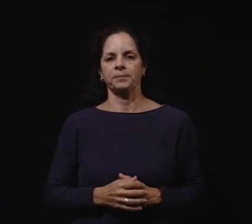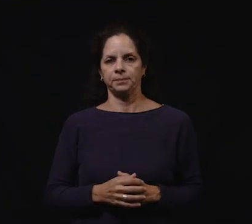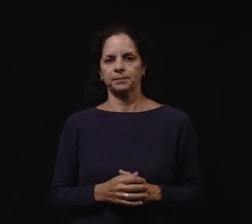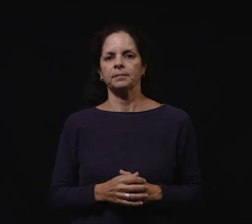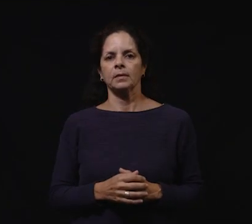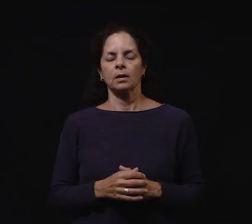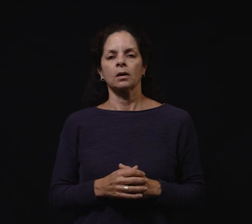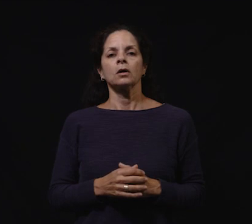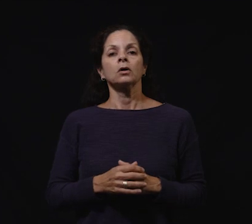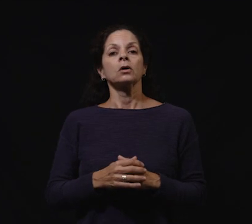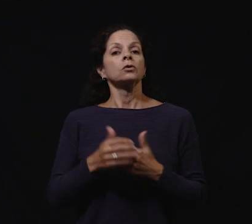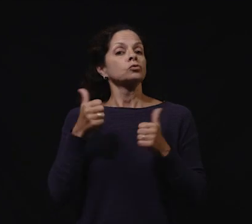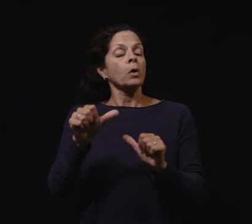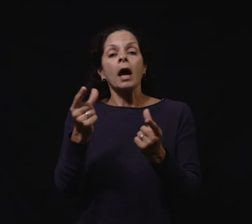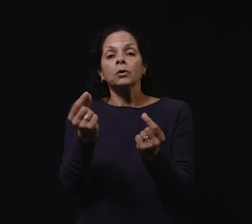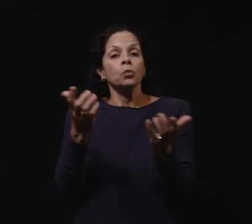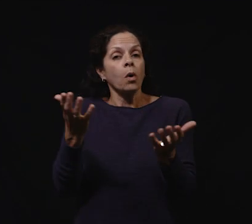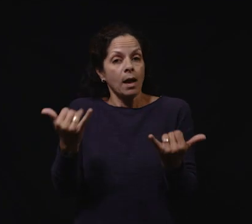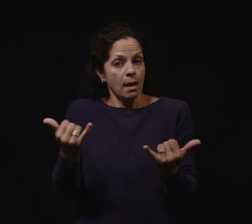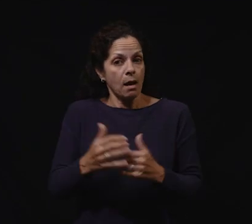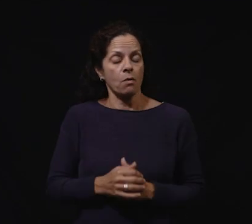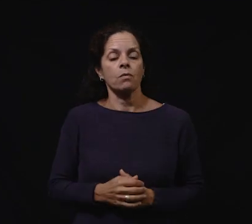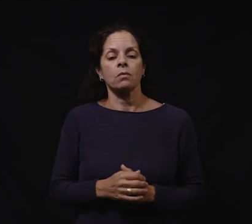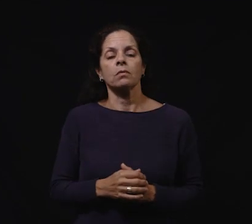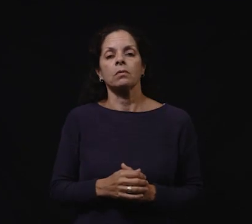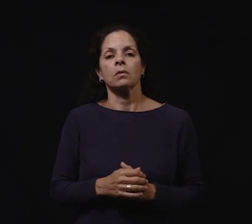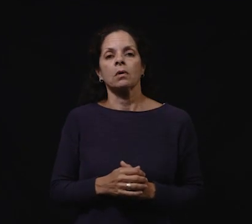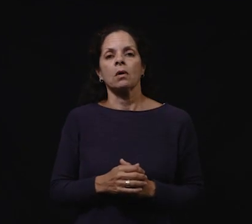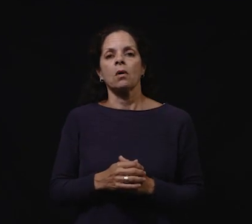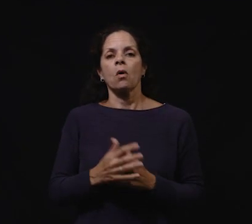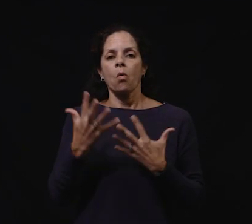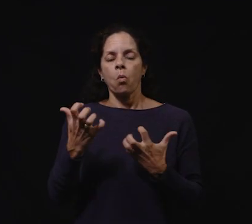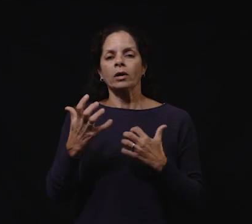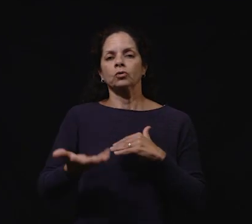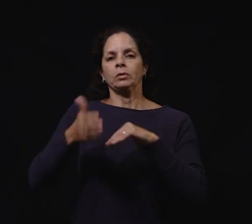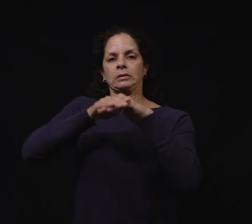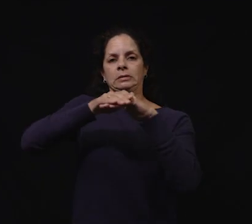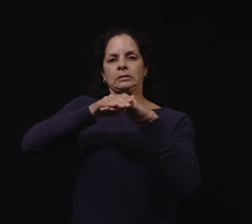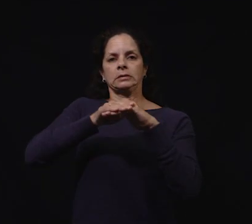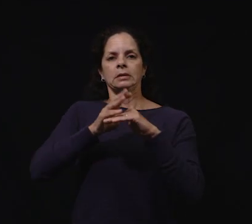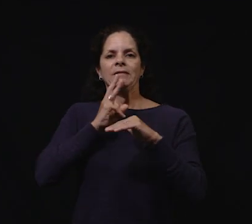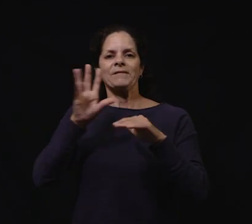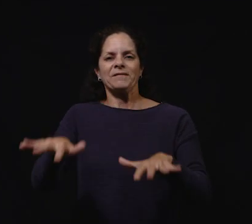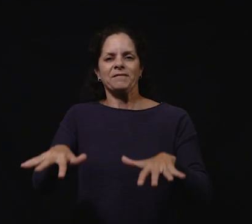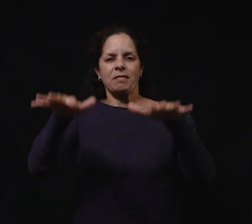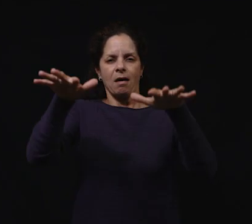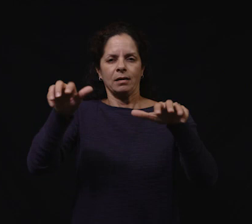What we're really trying to do right now is increase the flood capacity of the city's overall drainage system